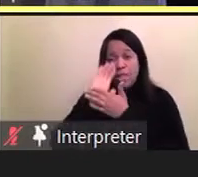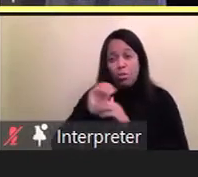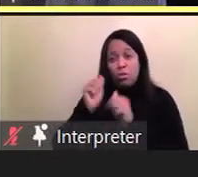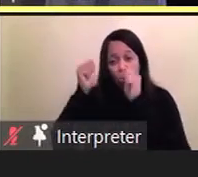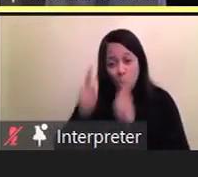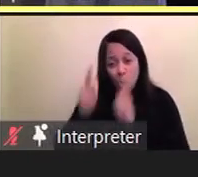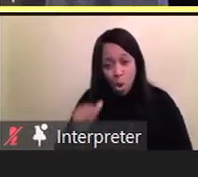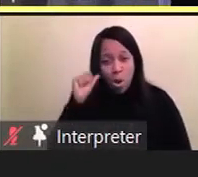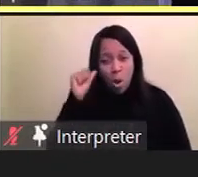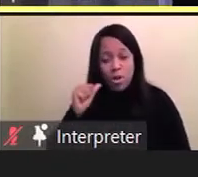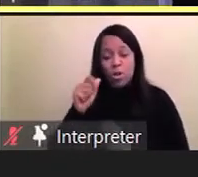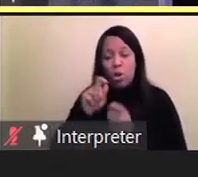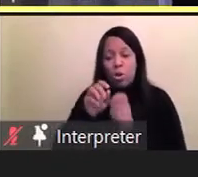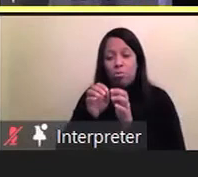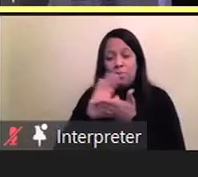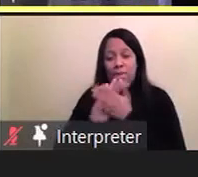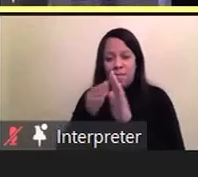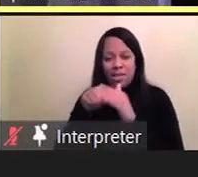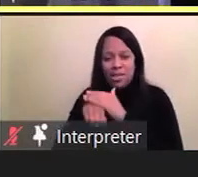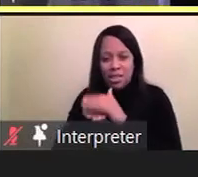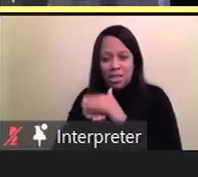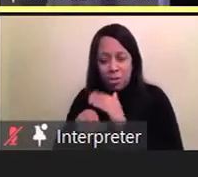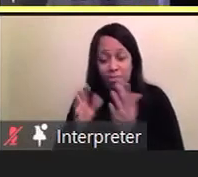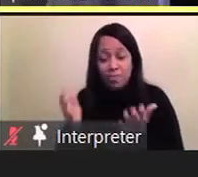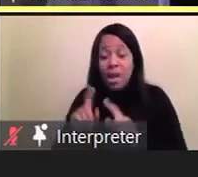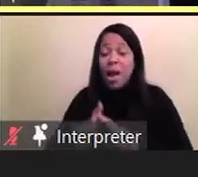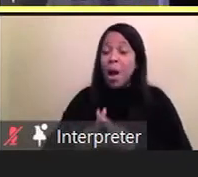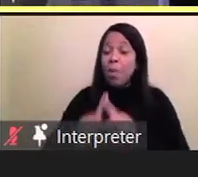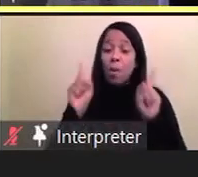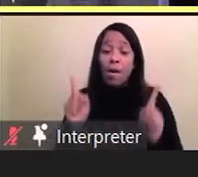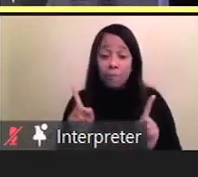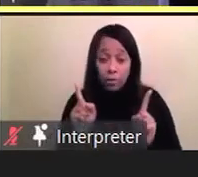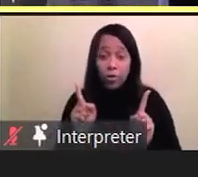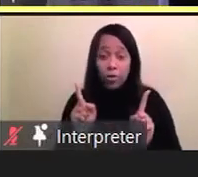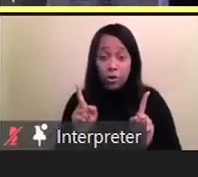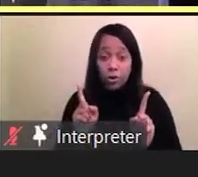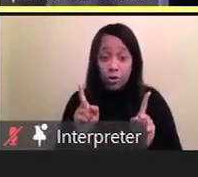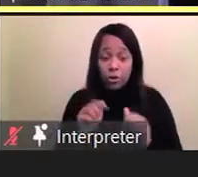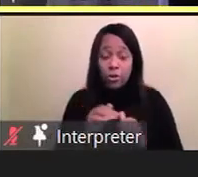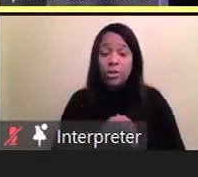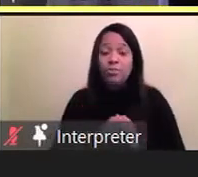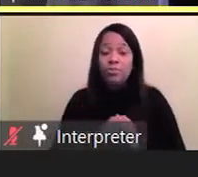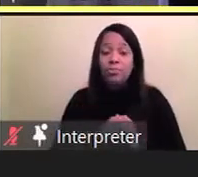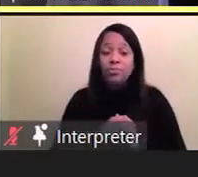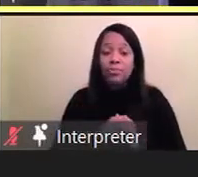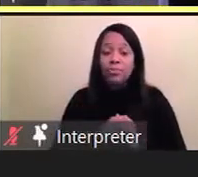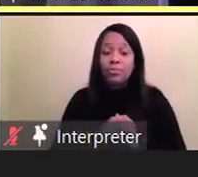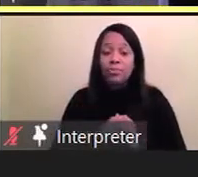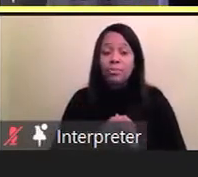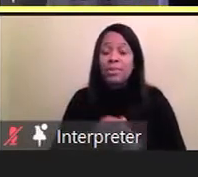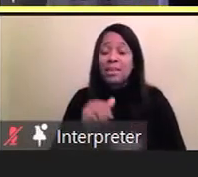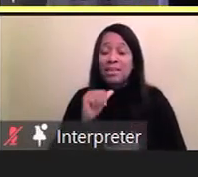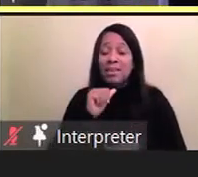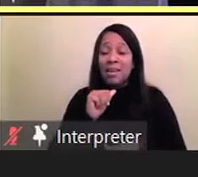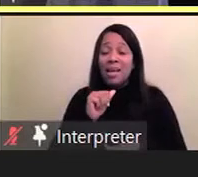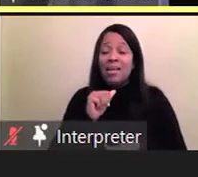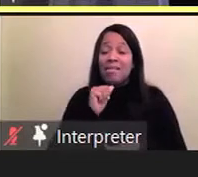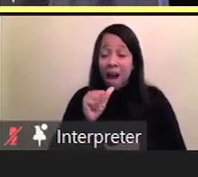It may not have been unreasonable to provide transcripts--